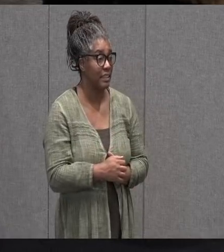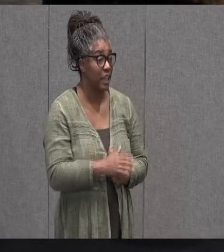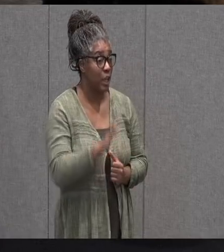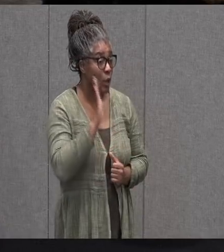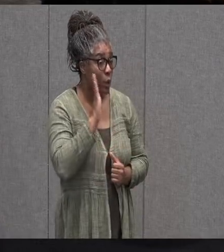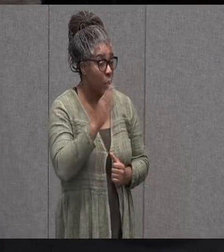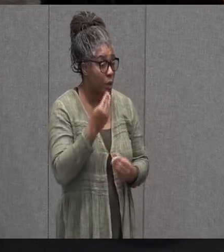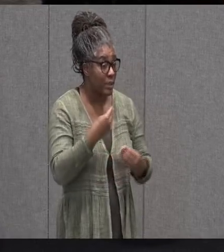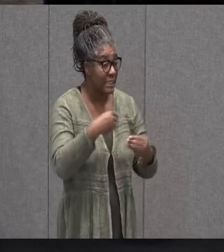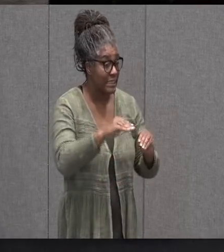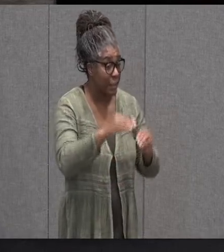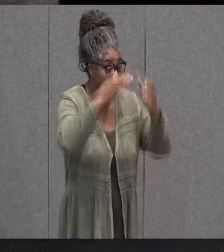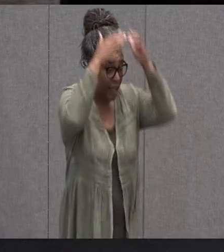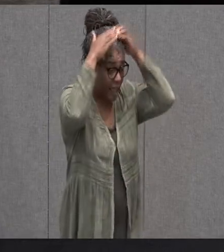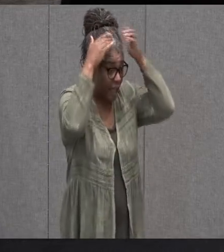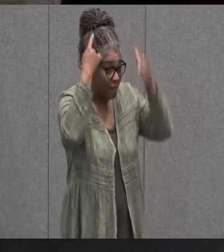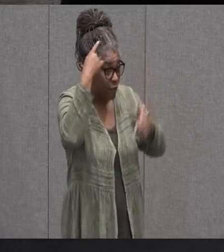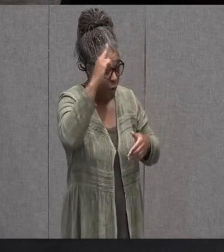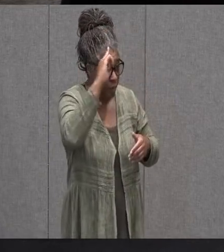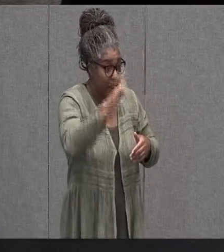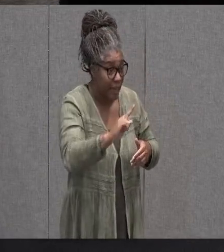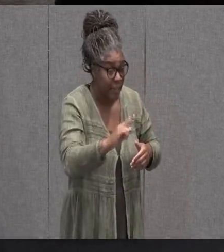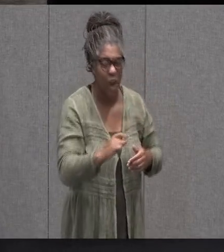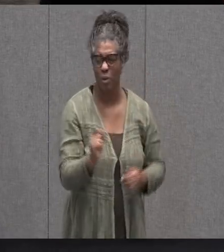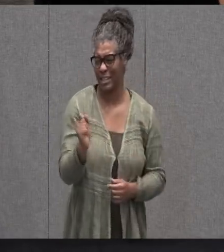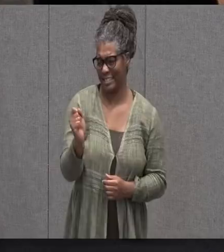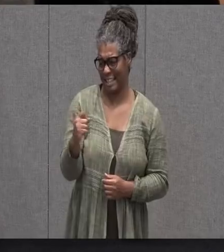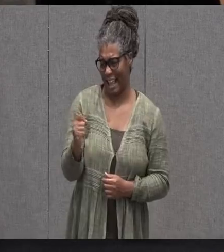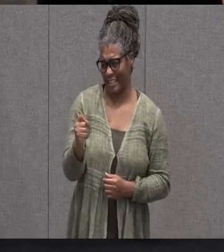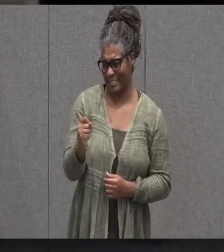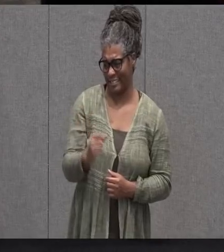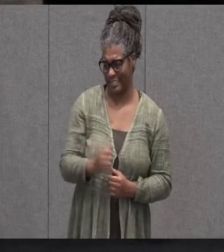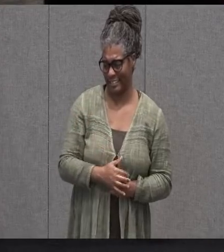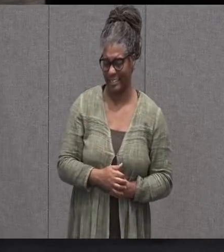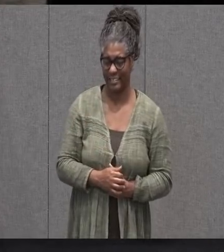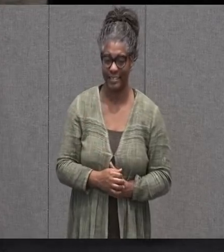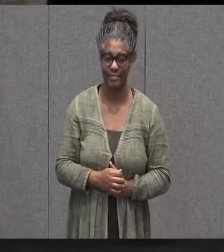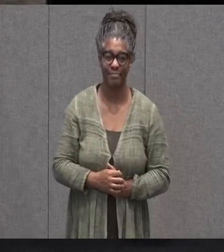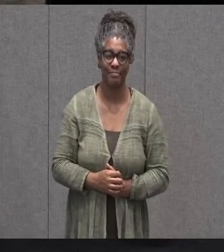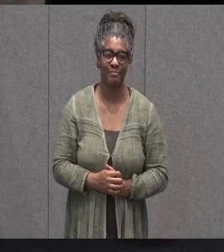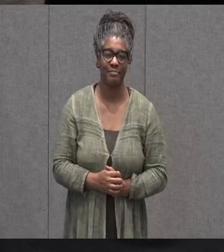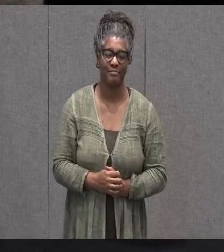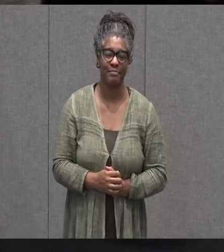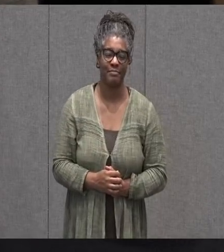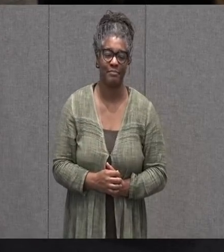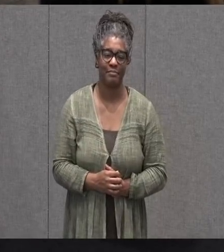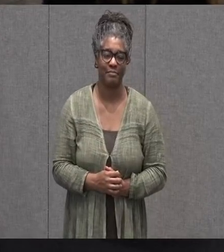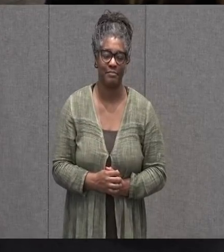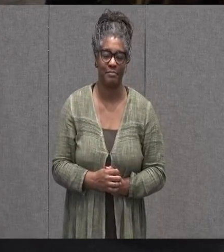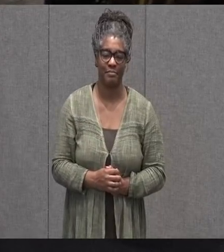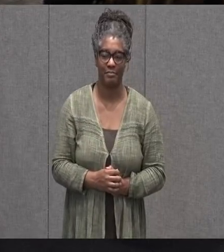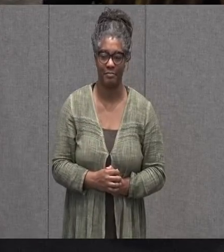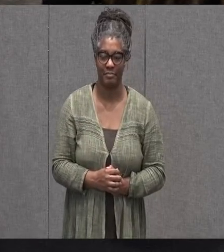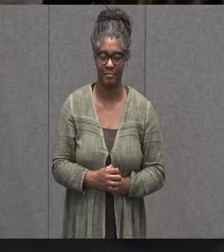"Oh yes," said Michael Bess. Then Benny McBride, with two new pennies,